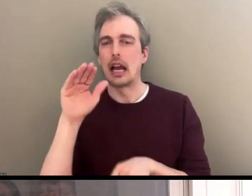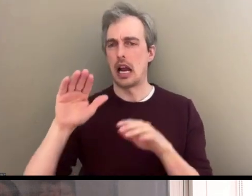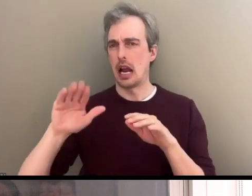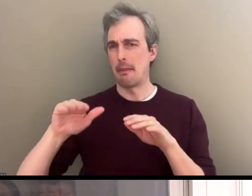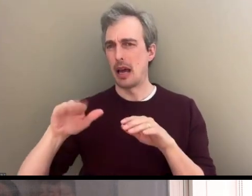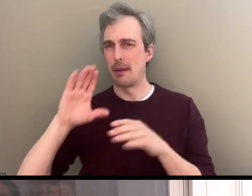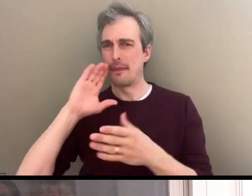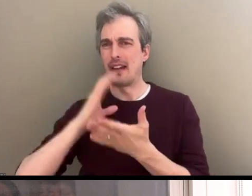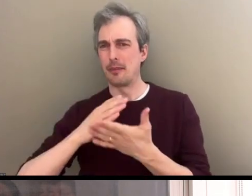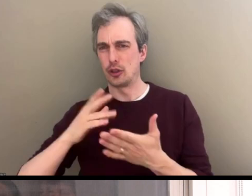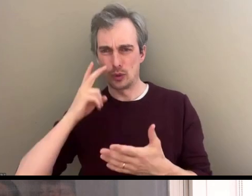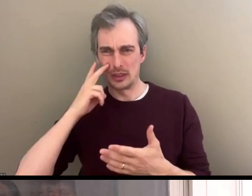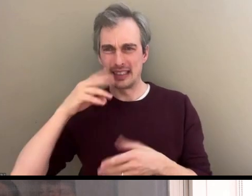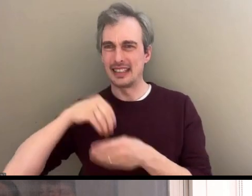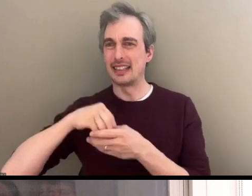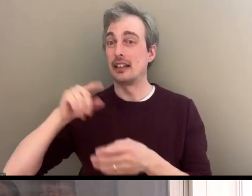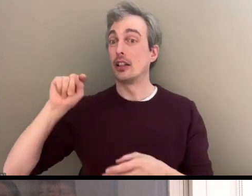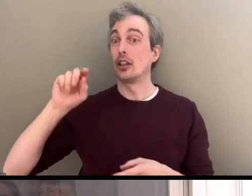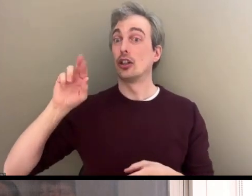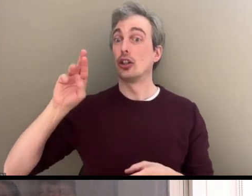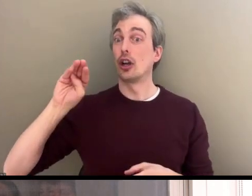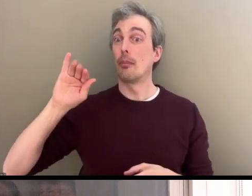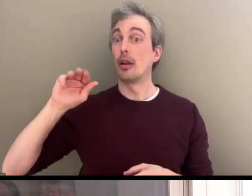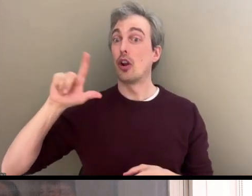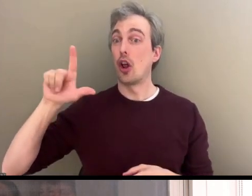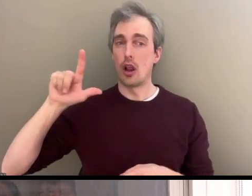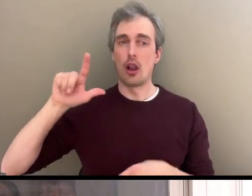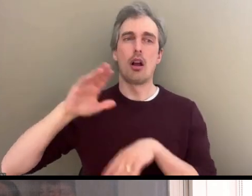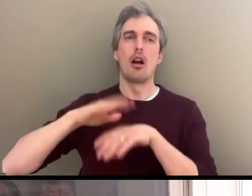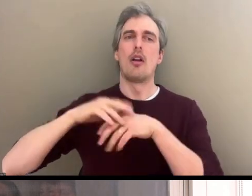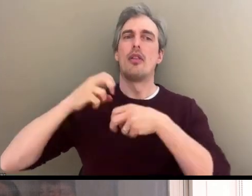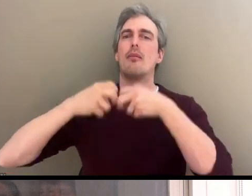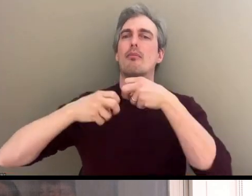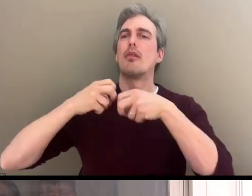terminal on the problems tab of the terminal, it also inputs the error.